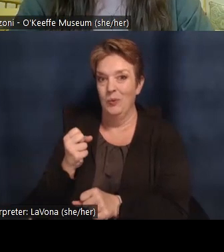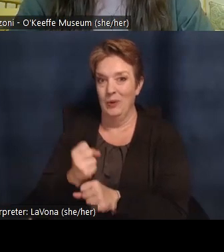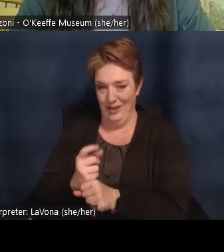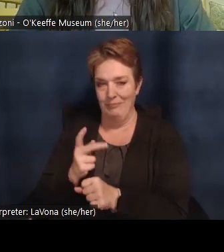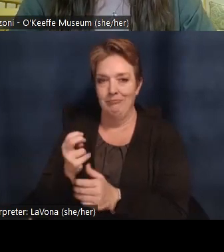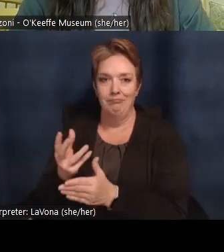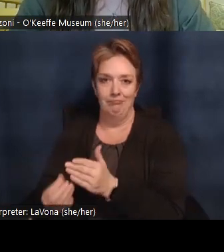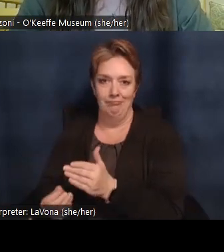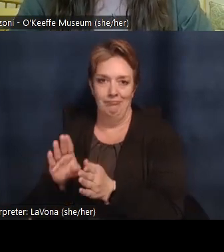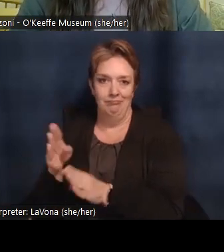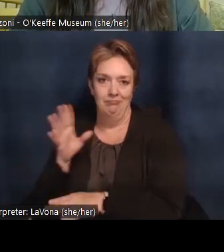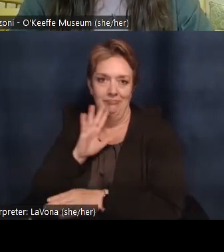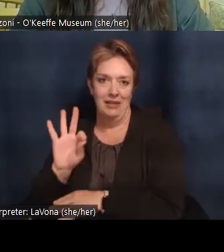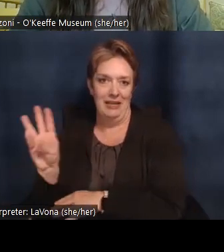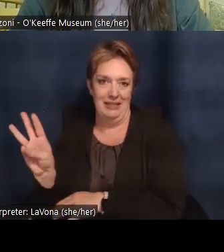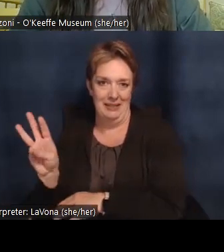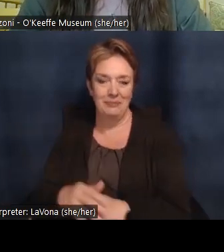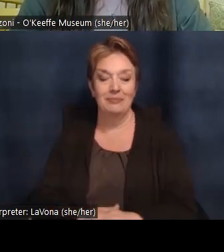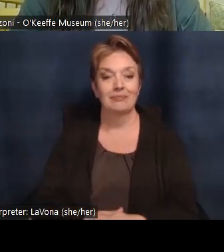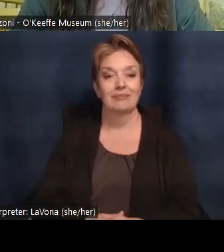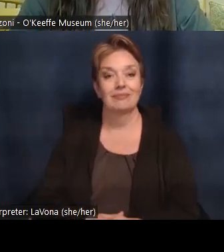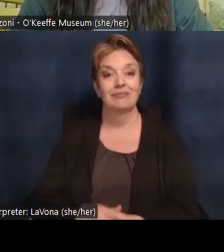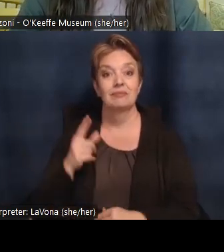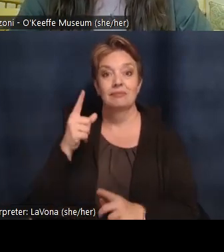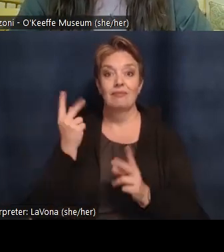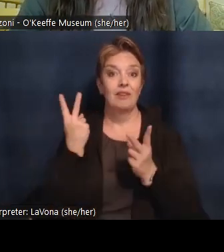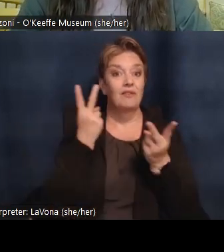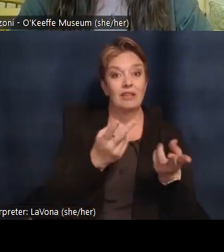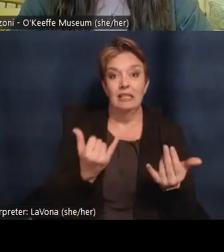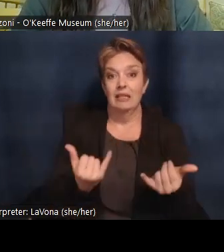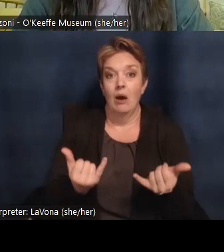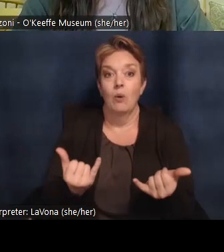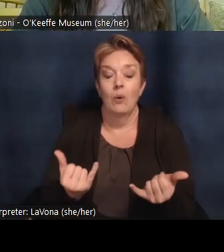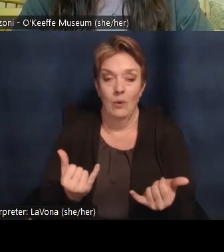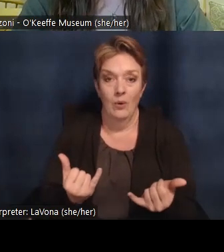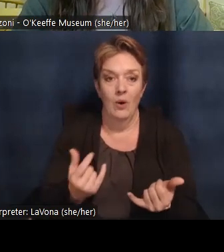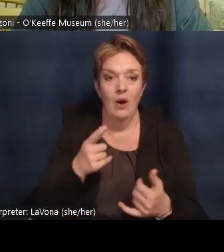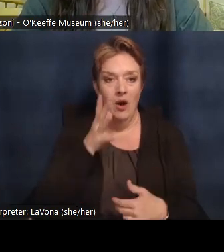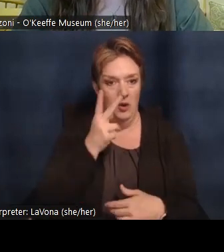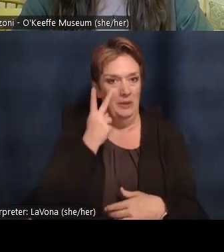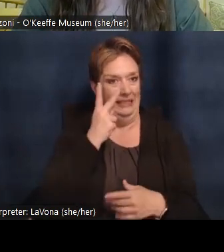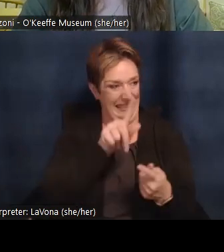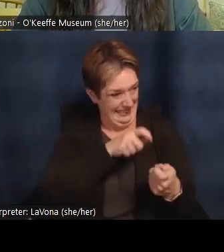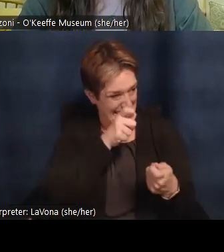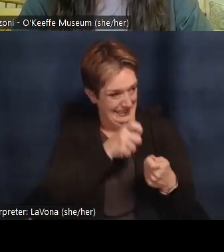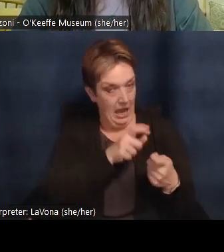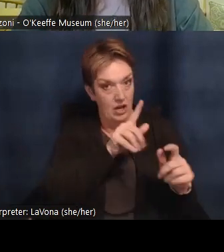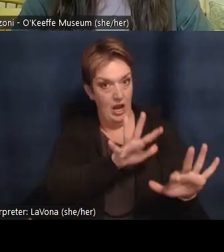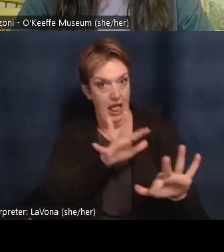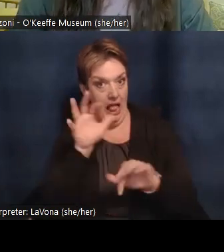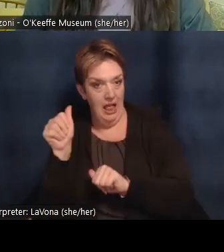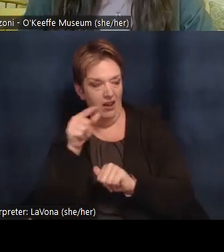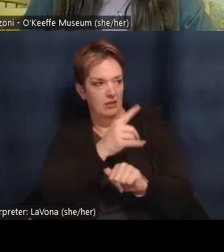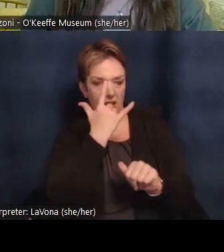So today if you are to visit the O’Keeffe home and studio, you will see it as she left it when she walked off the property in 1984.